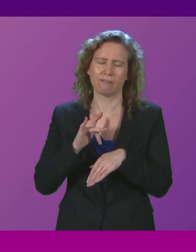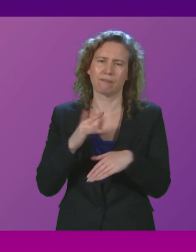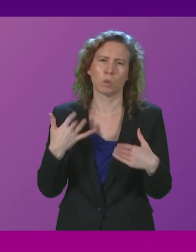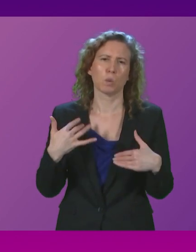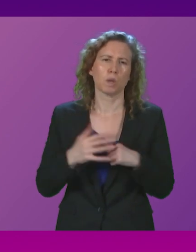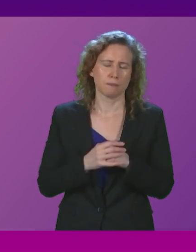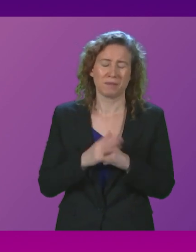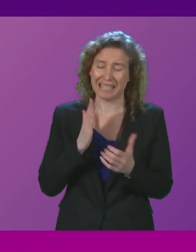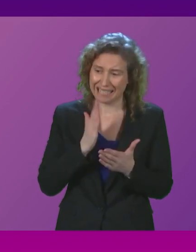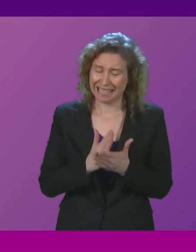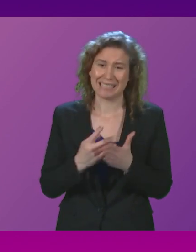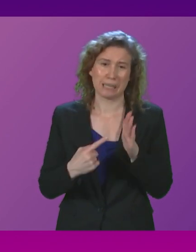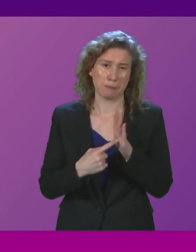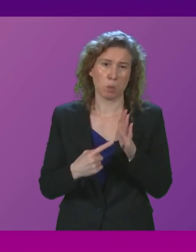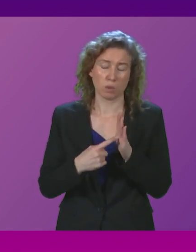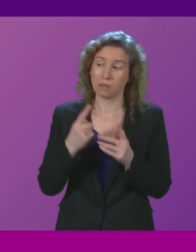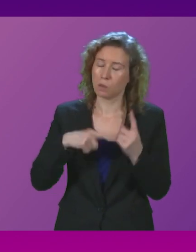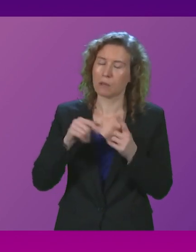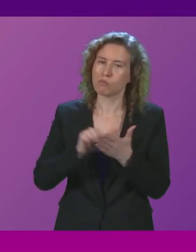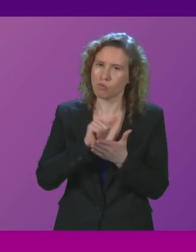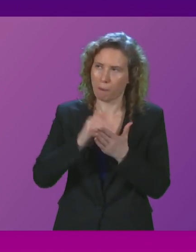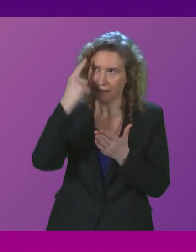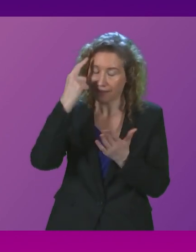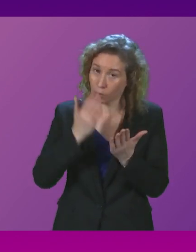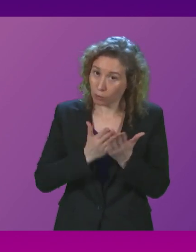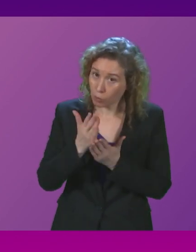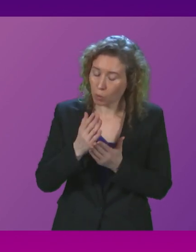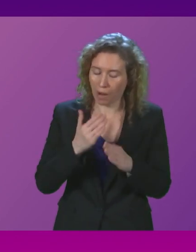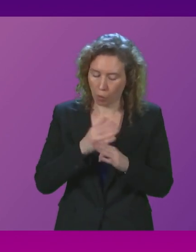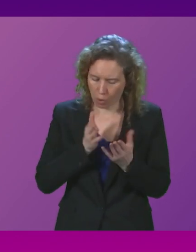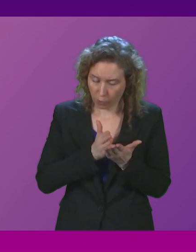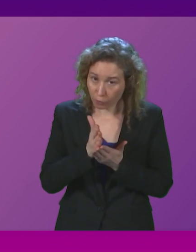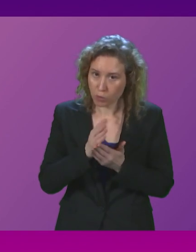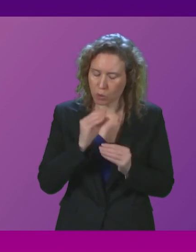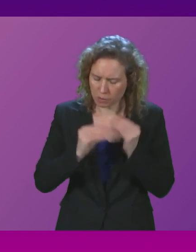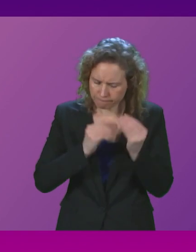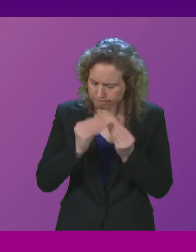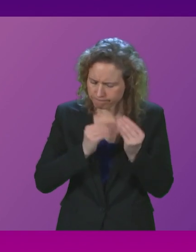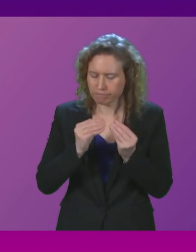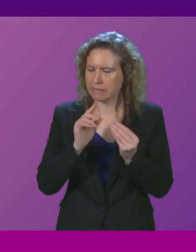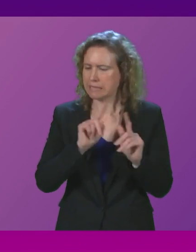However, it is important that we properly think through and work through all the various